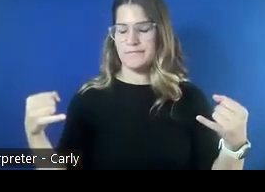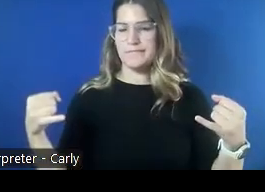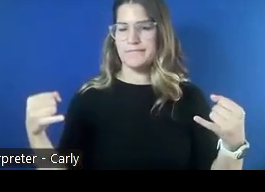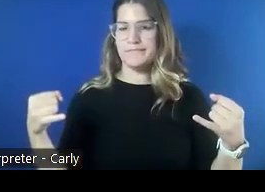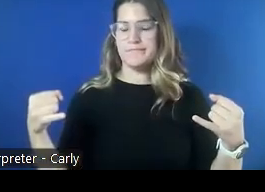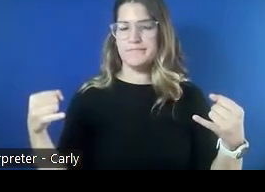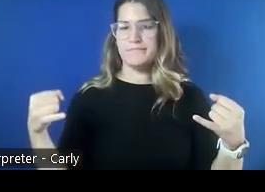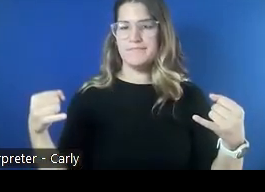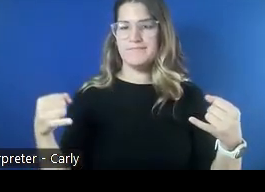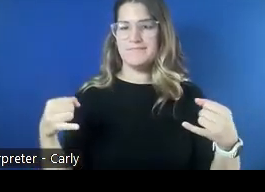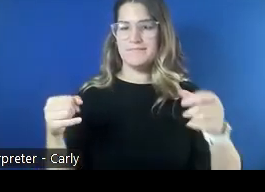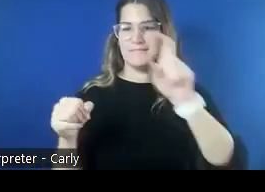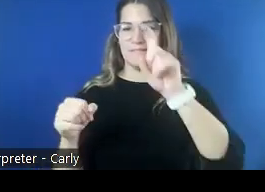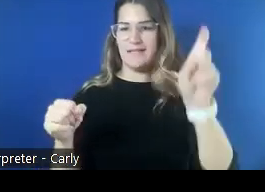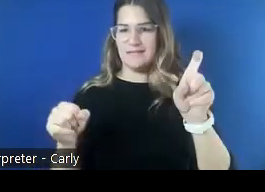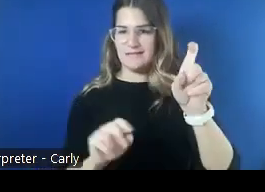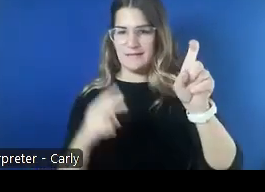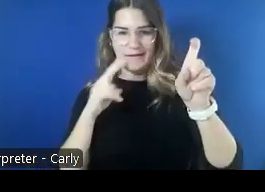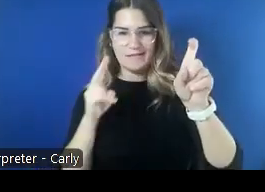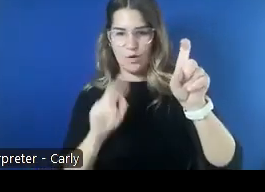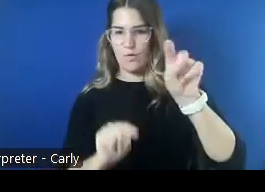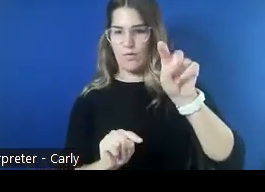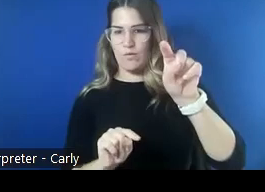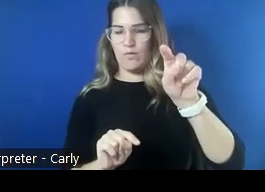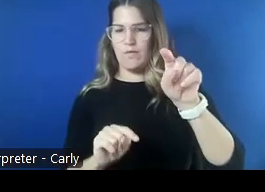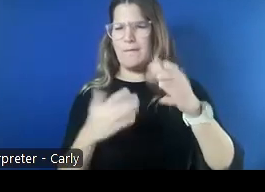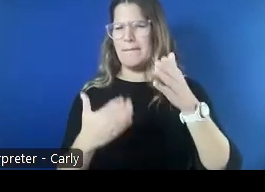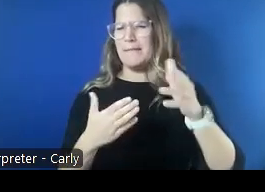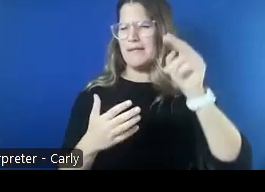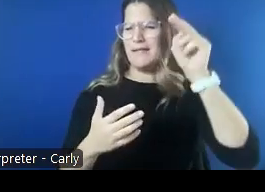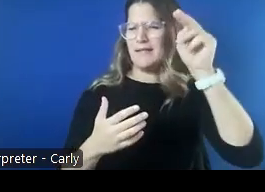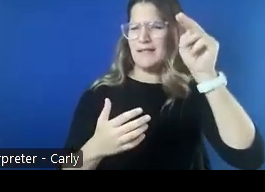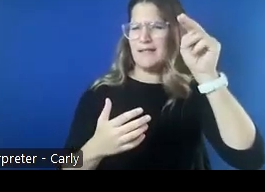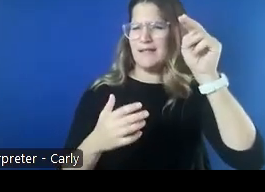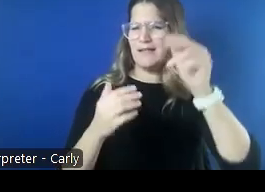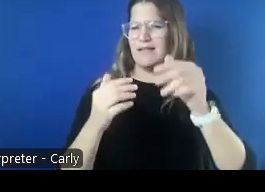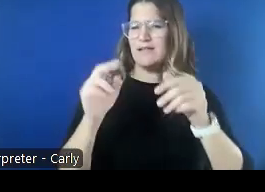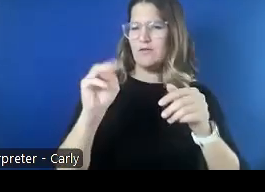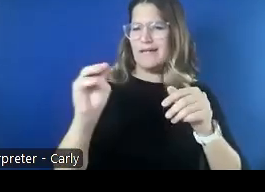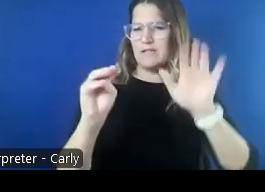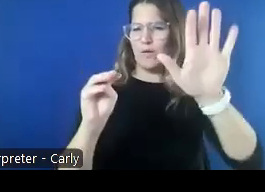think Texas and Mexico may be um New Mexico in Mexico and the story around this picture